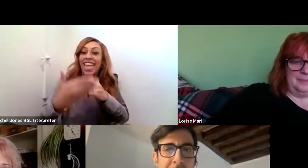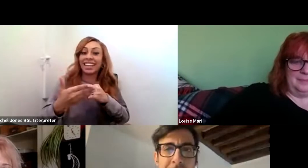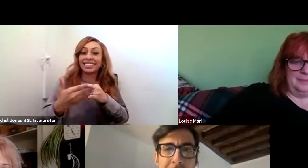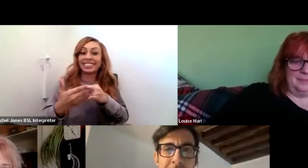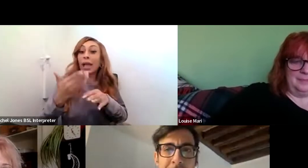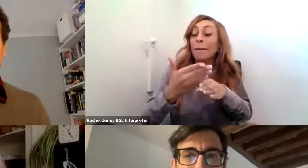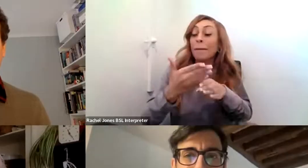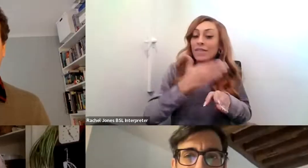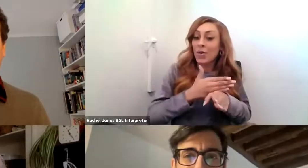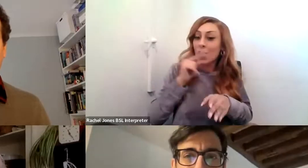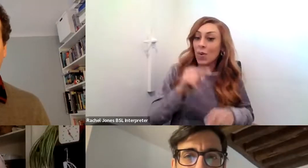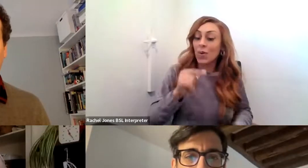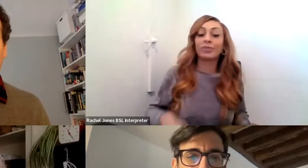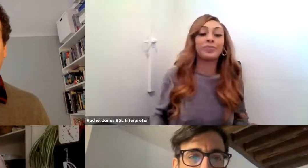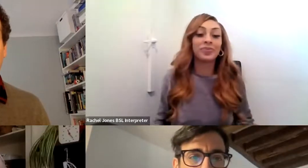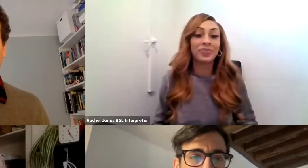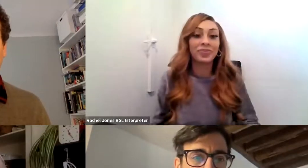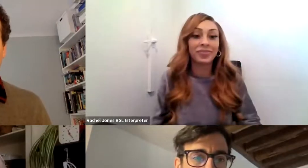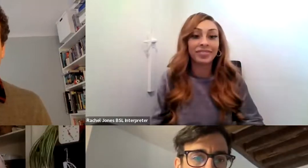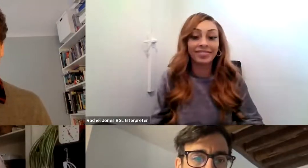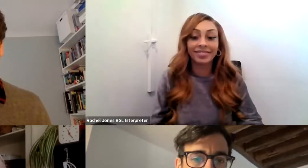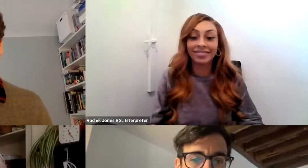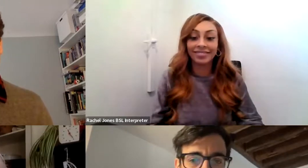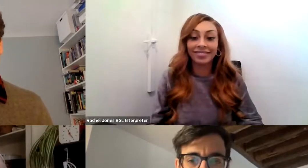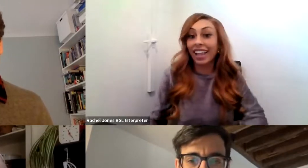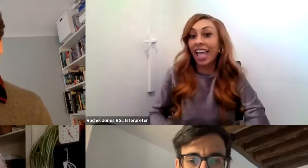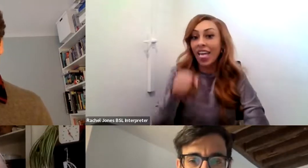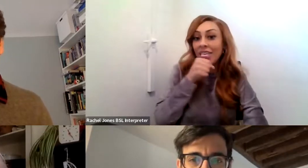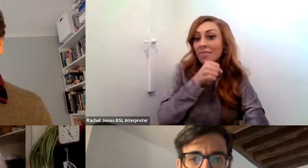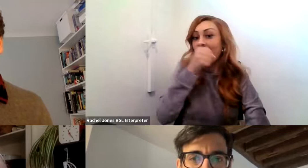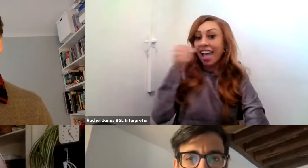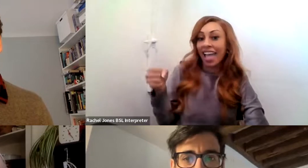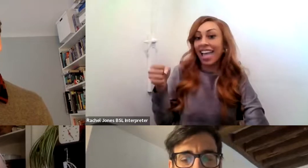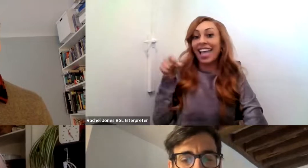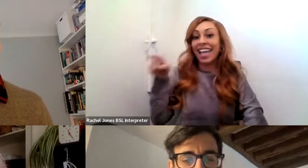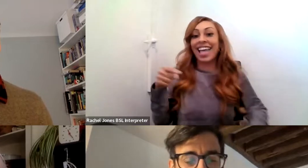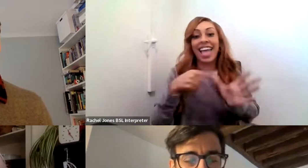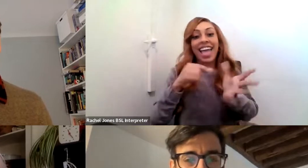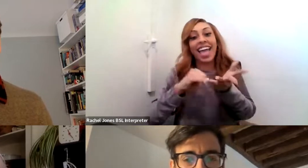but before we do that, I would like to pass the microphone to Ash Mann, from Substrakt,